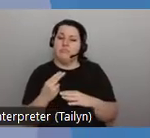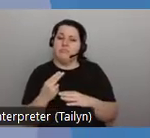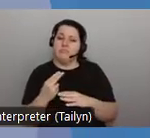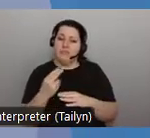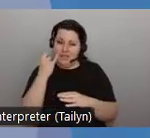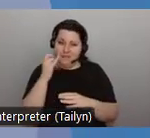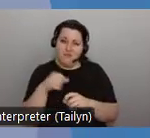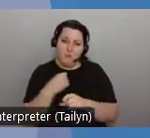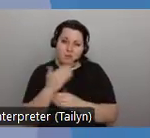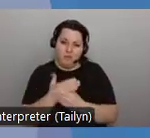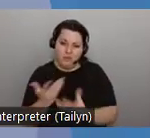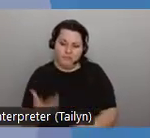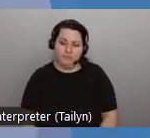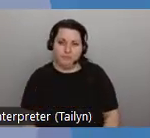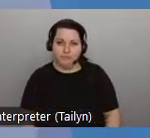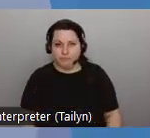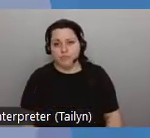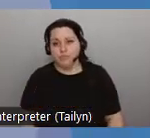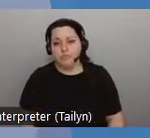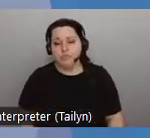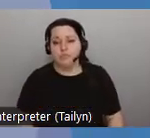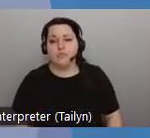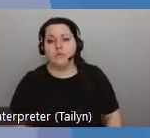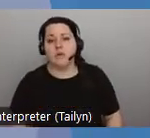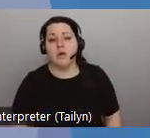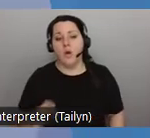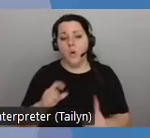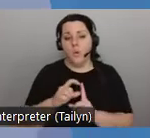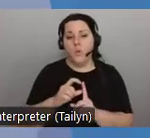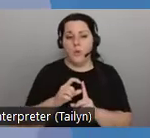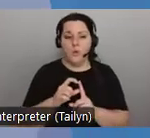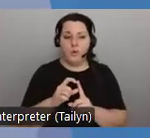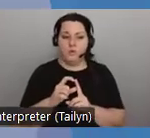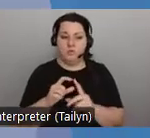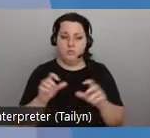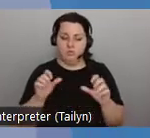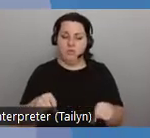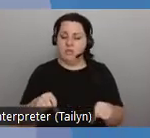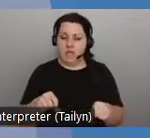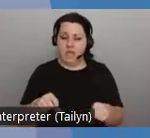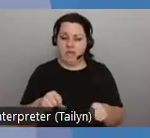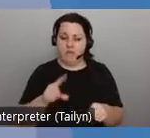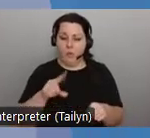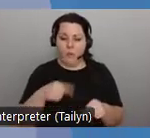that a user can get to if you lock the file